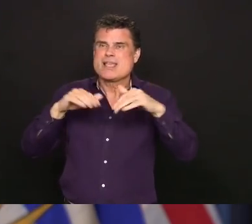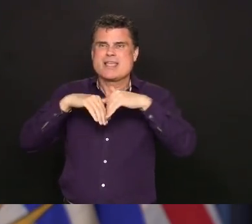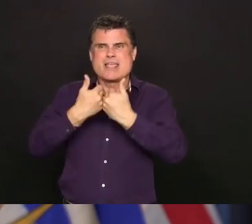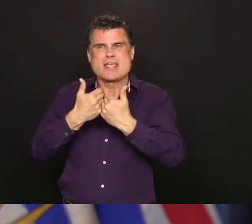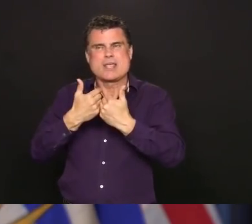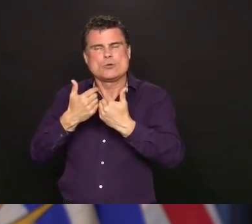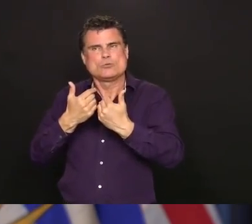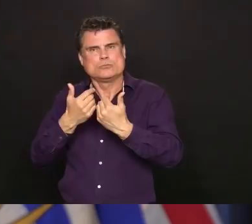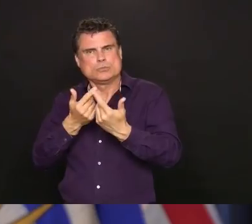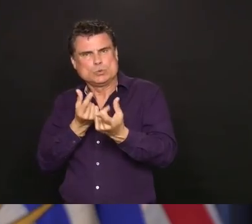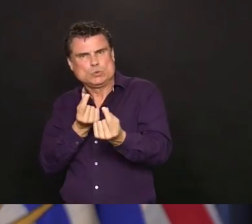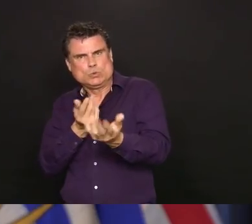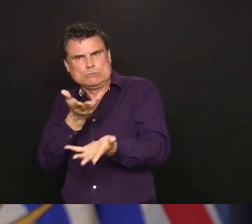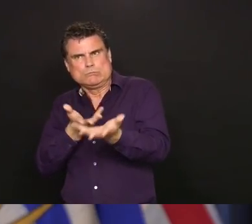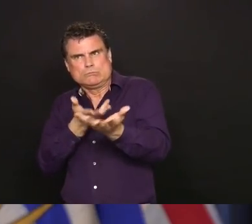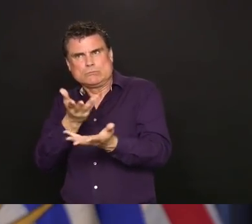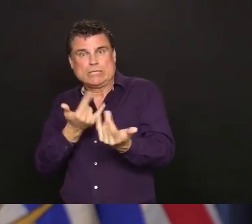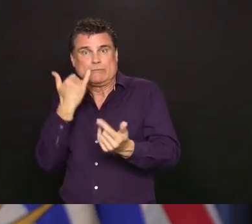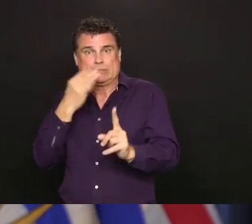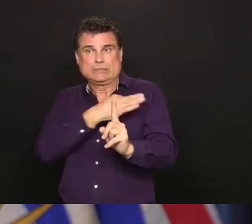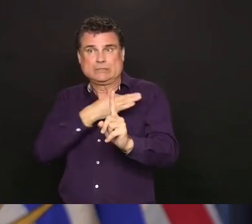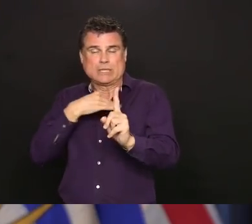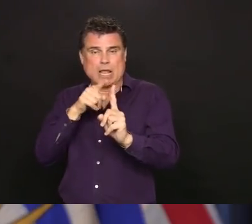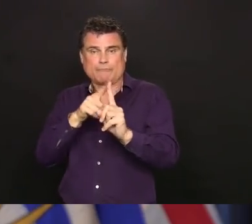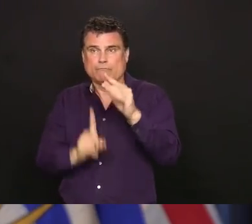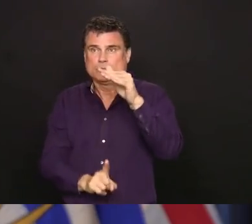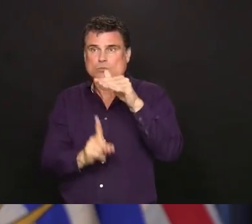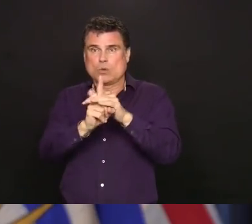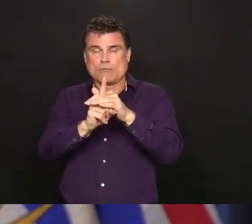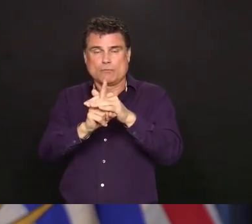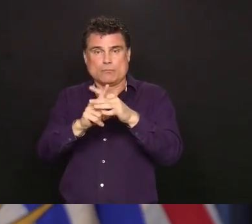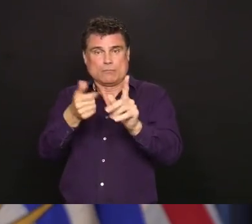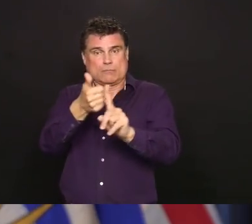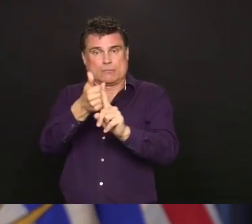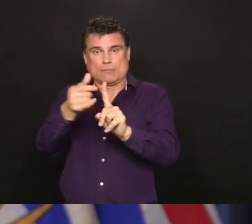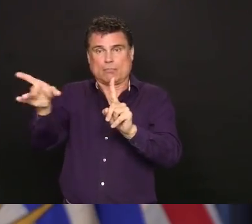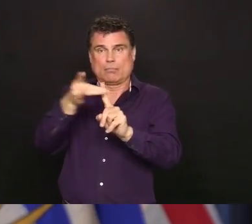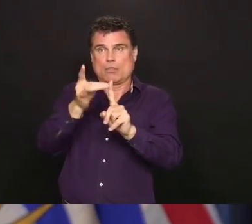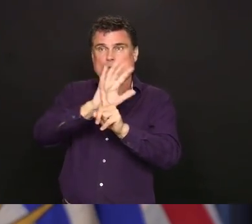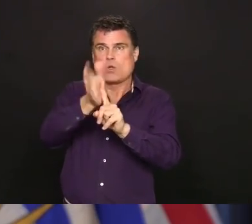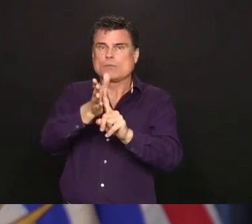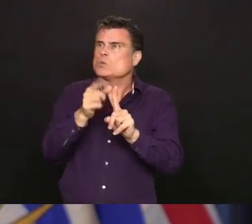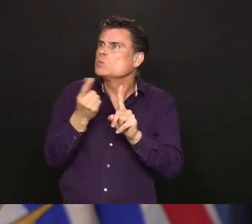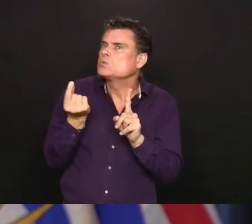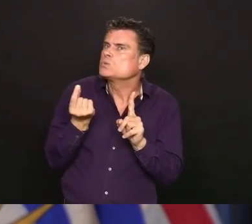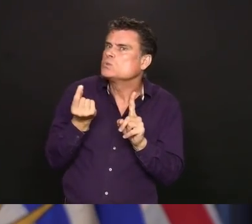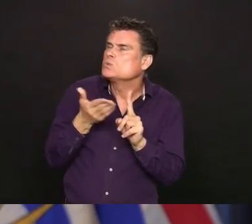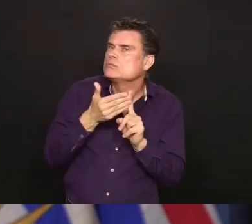But also a lot of these appointments are usually scheduled back to back. What do you envision that